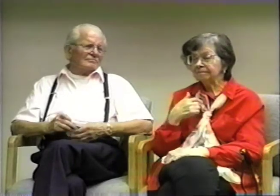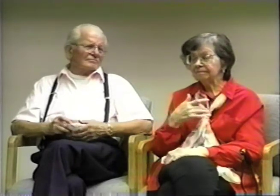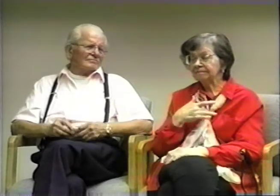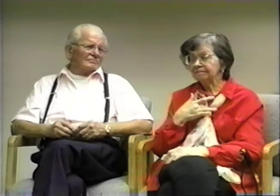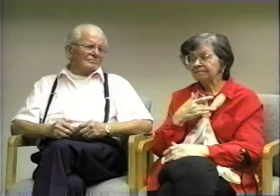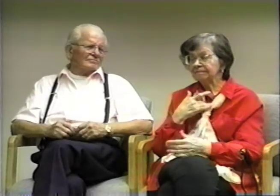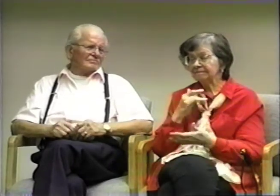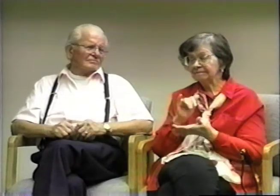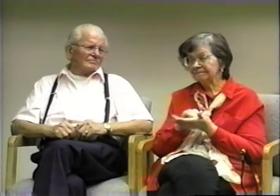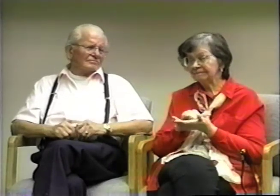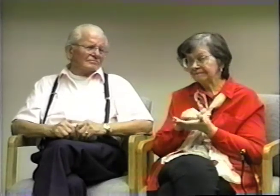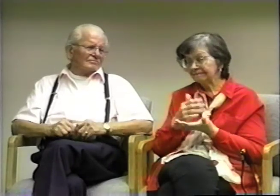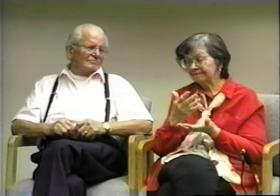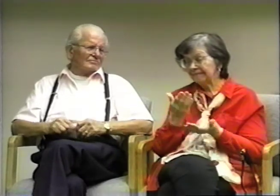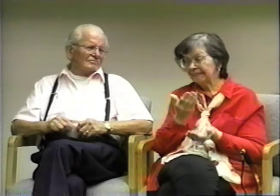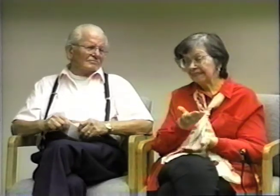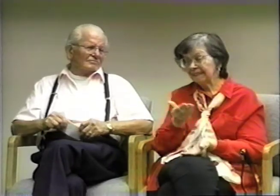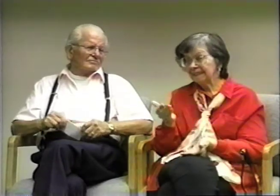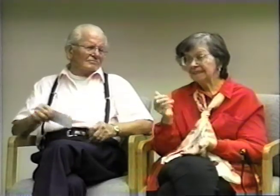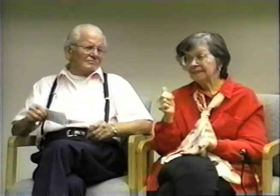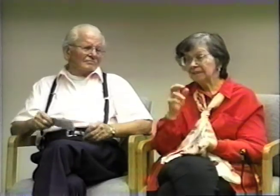What do you think, Kathleen?